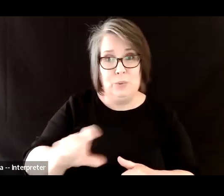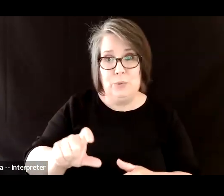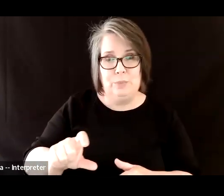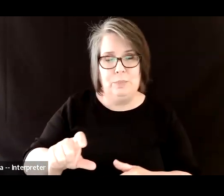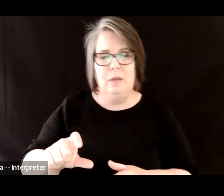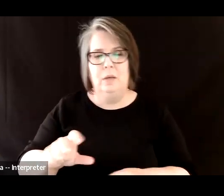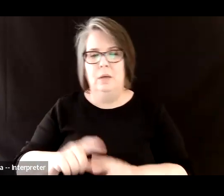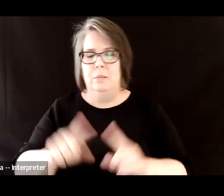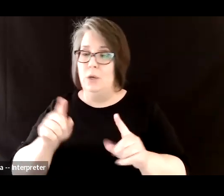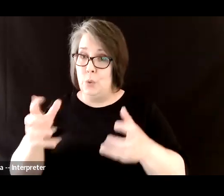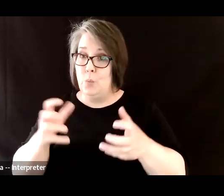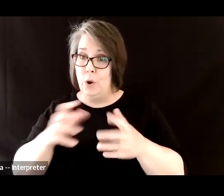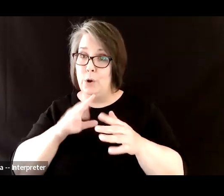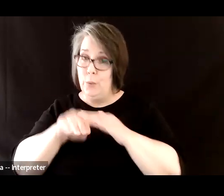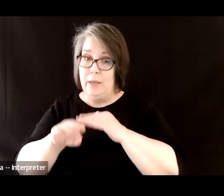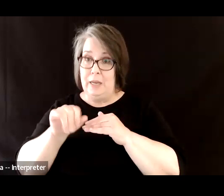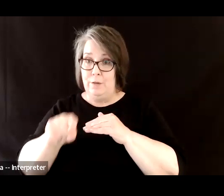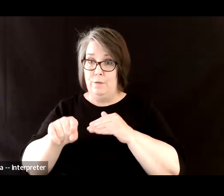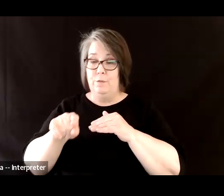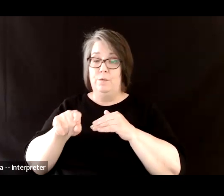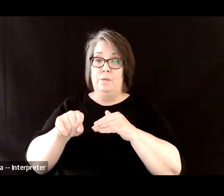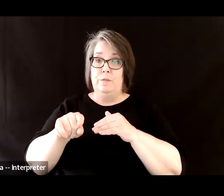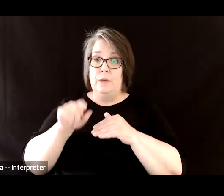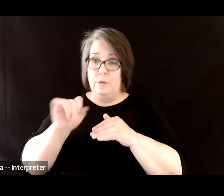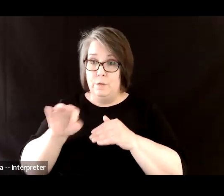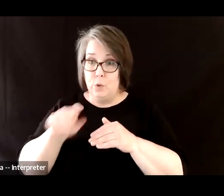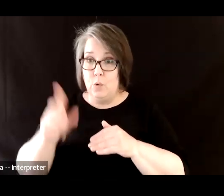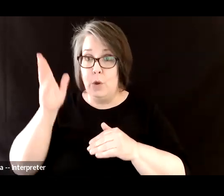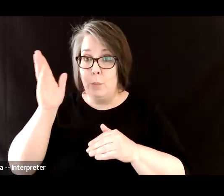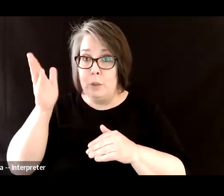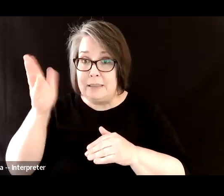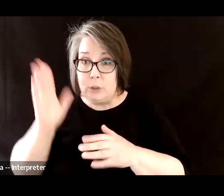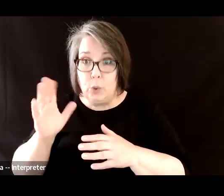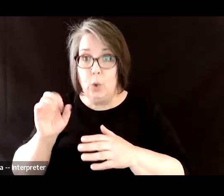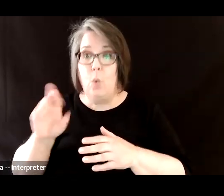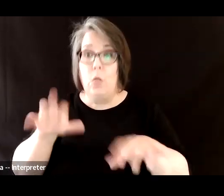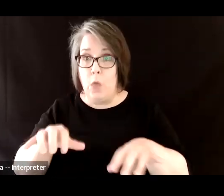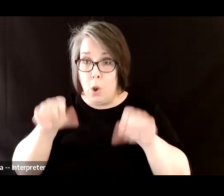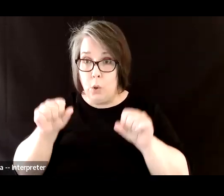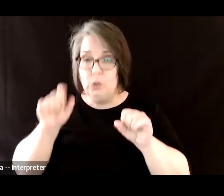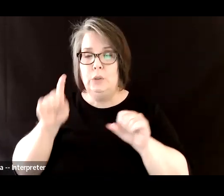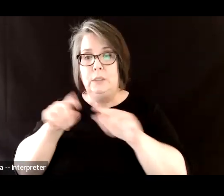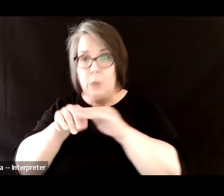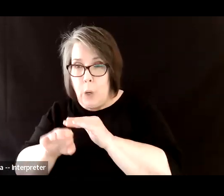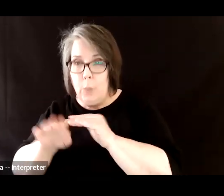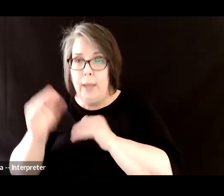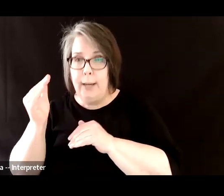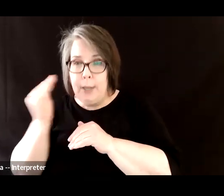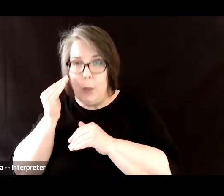So you want to go in as you are a presenter as being a presenter or a host knowing what you are getting into with all of the